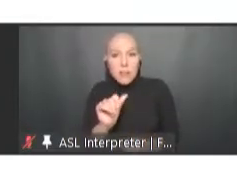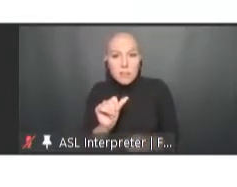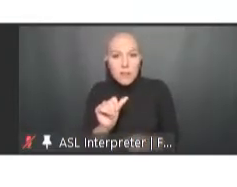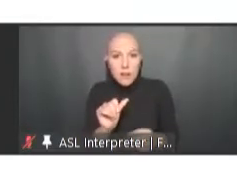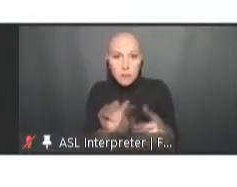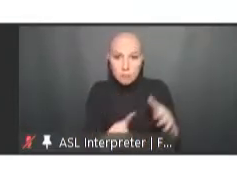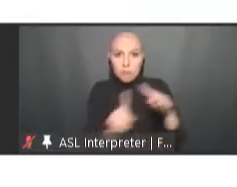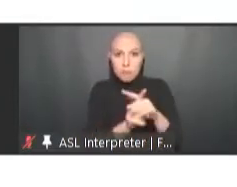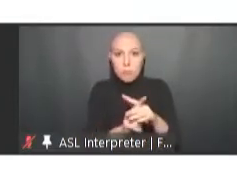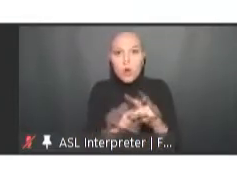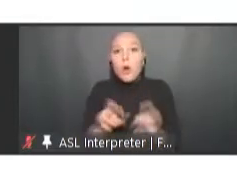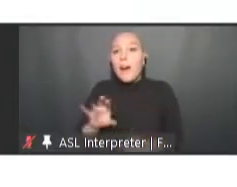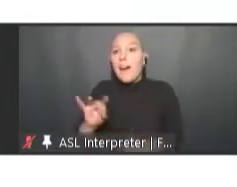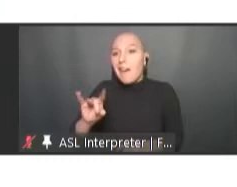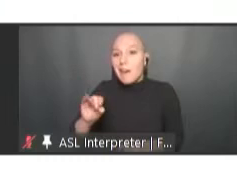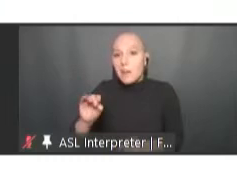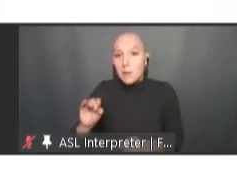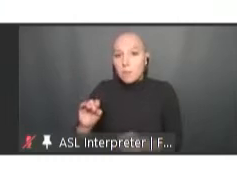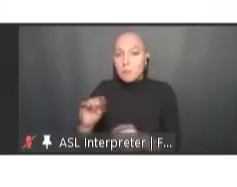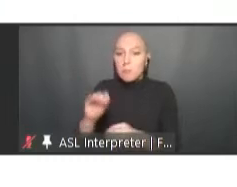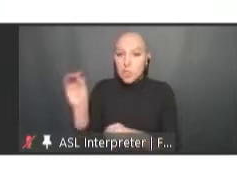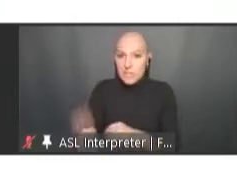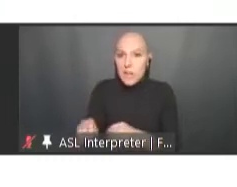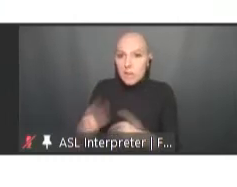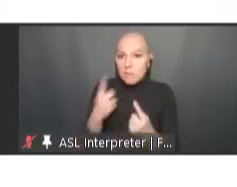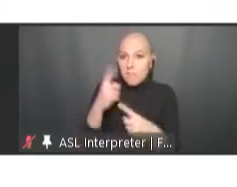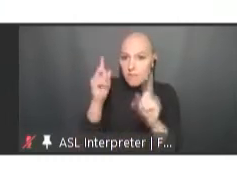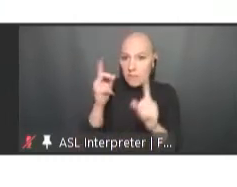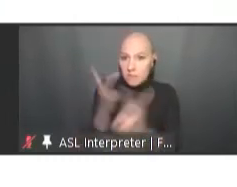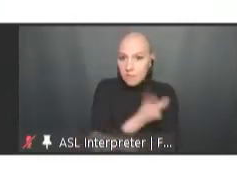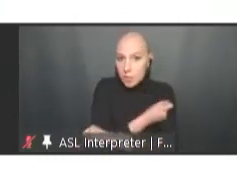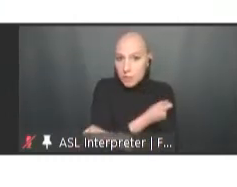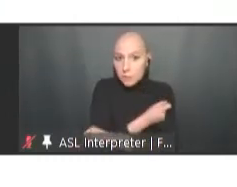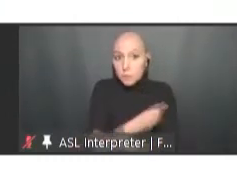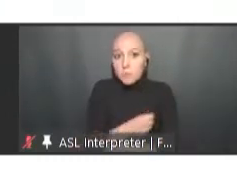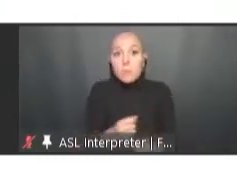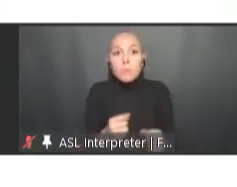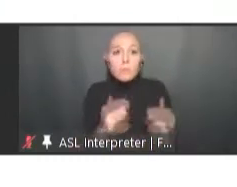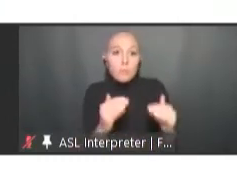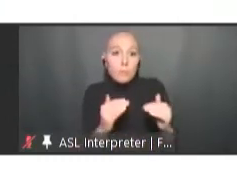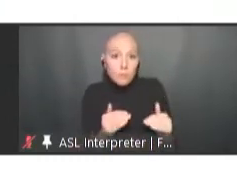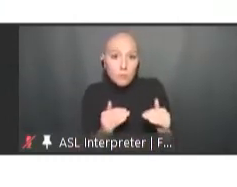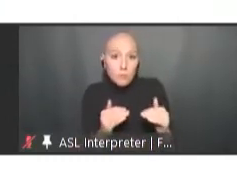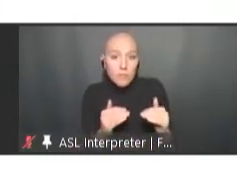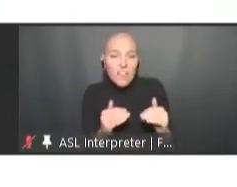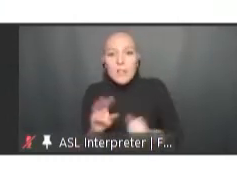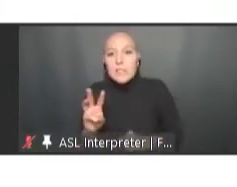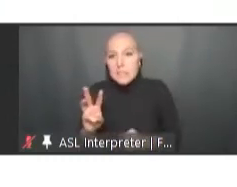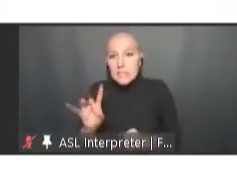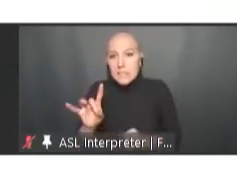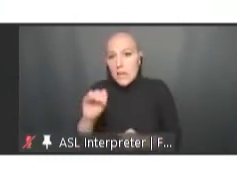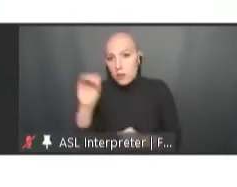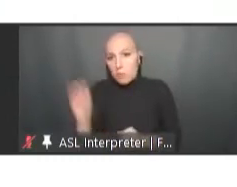and three times the risk of infection during Omicron emergence are 68 percent VE. Unvaccinated